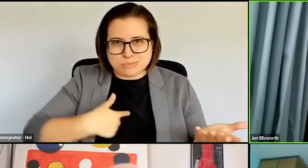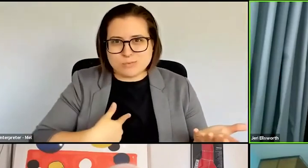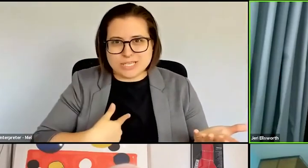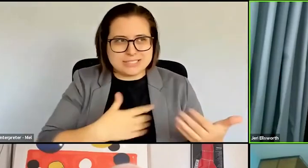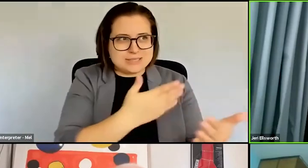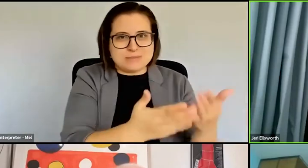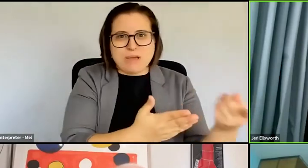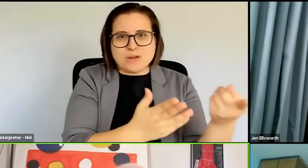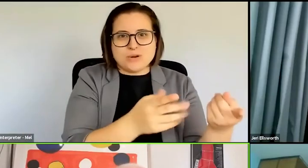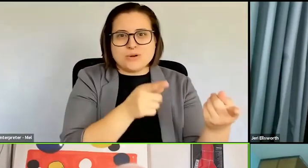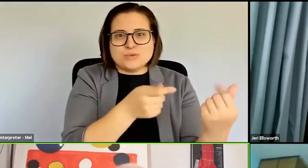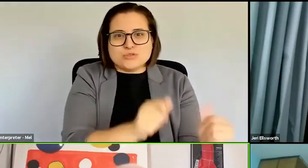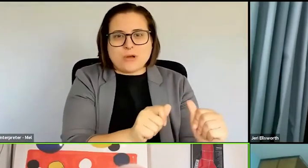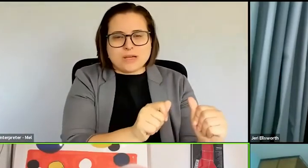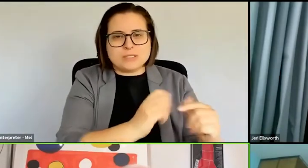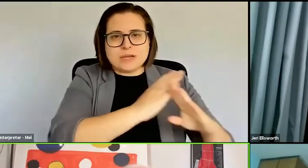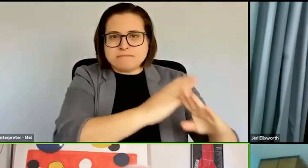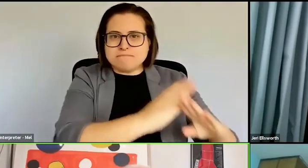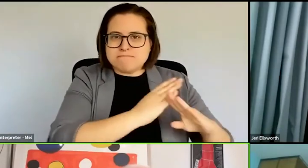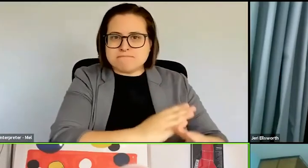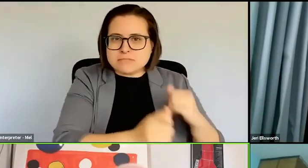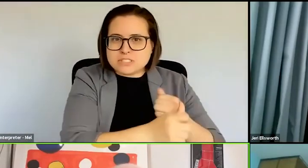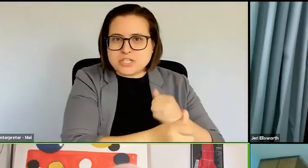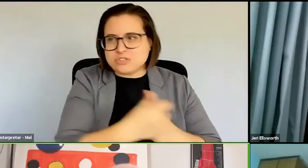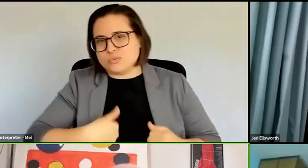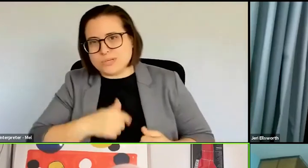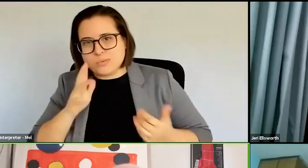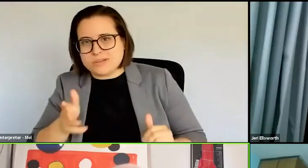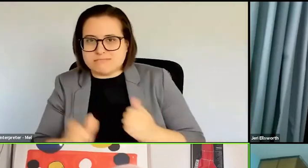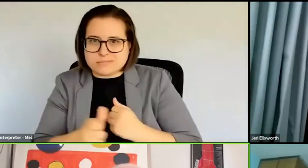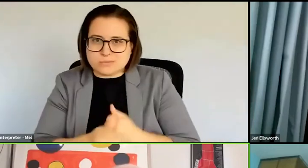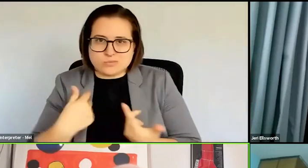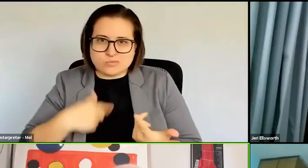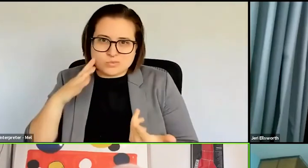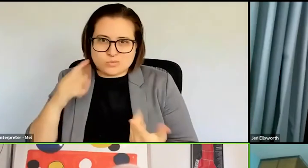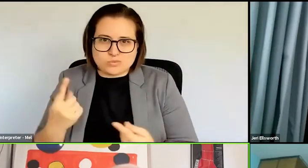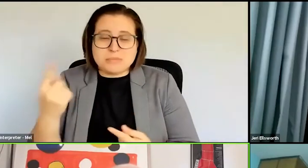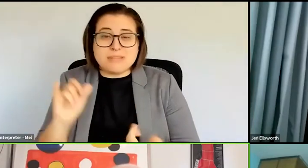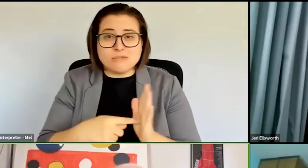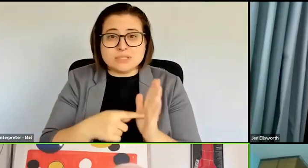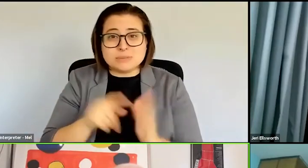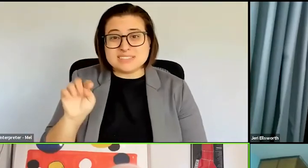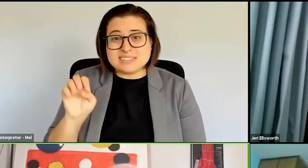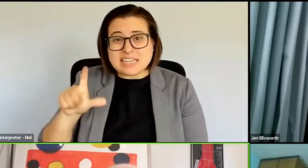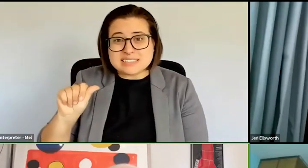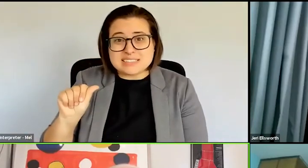order to do it, witness how many people have done things to their Tesla to violate any safety system